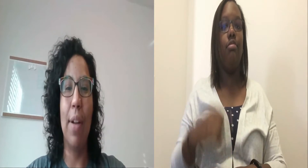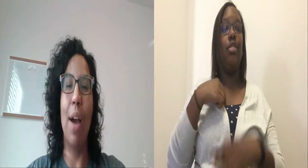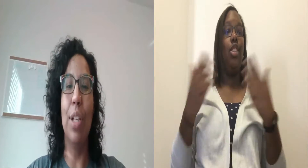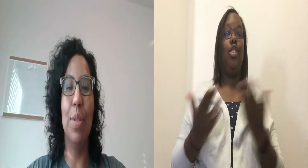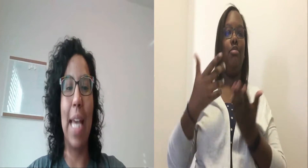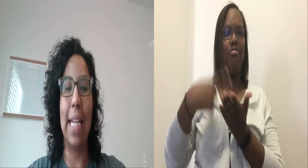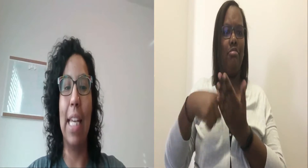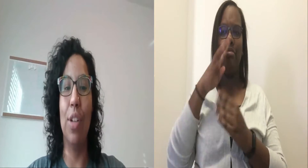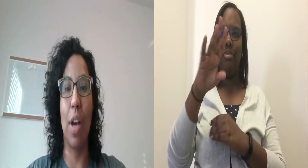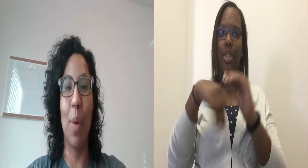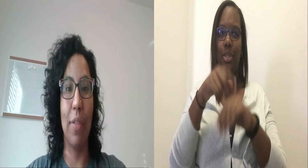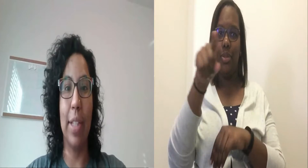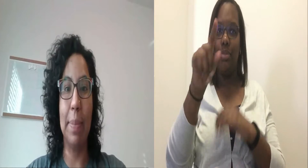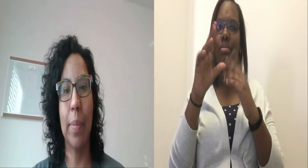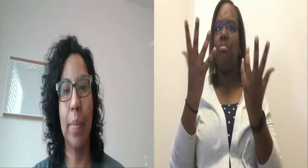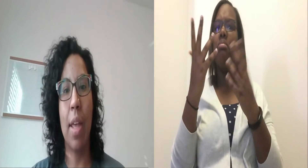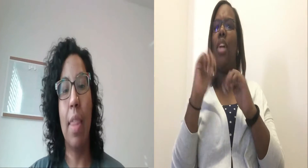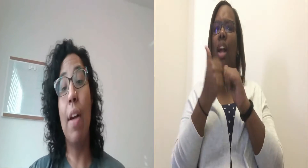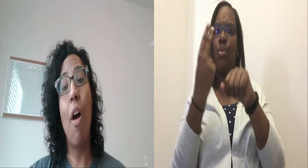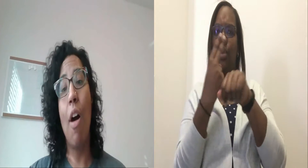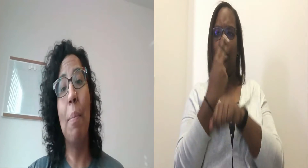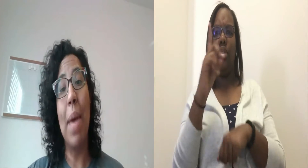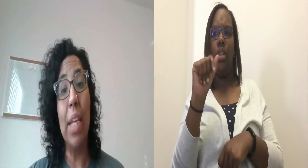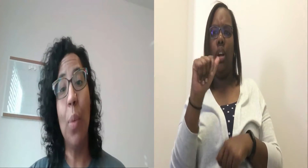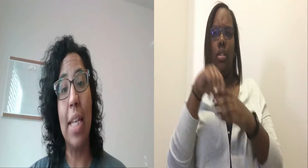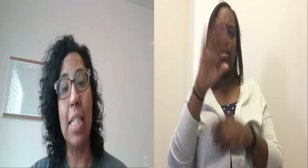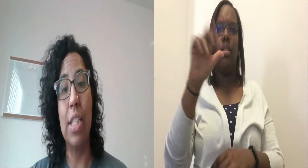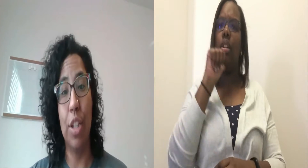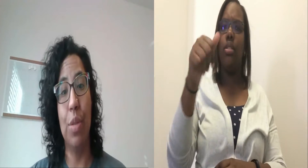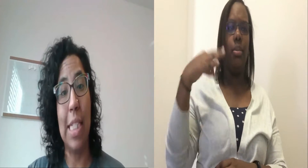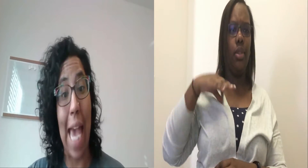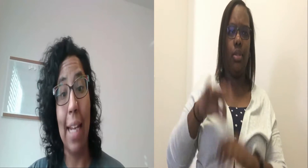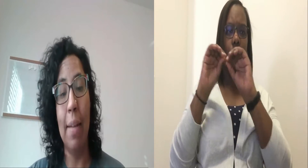There are many ways to use data.